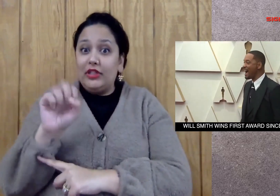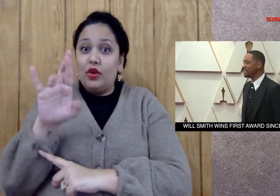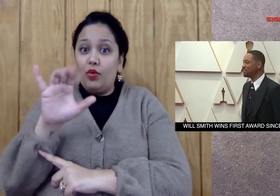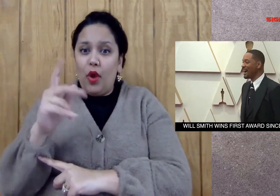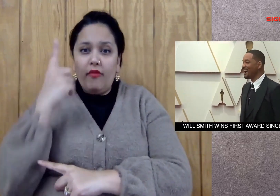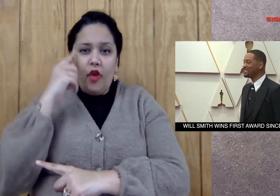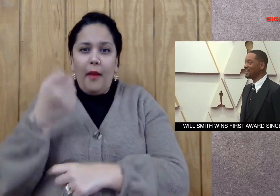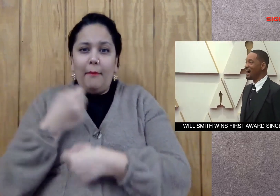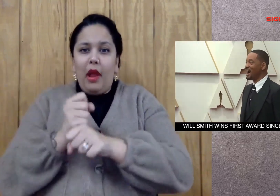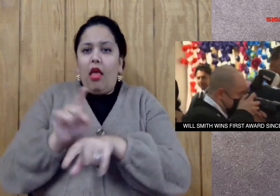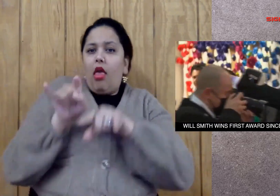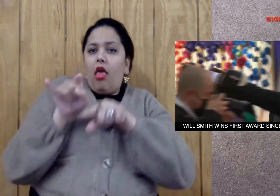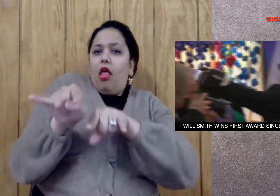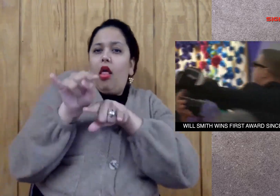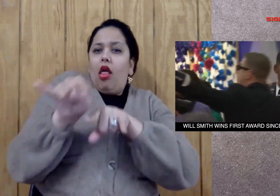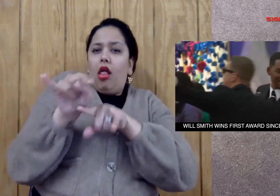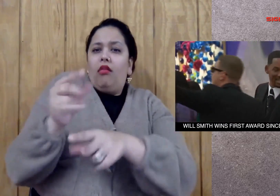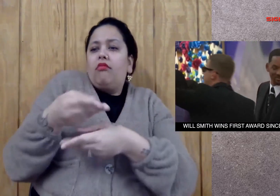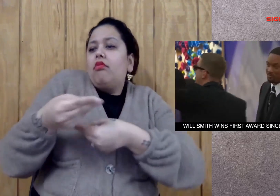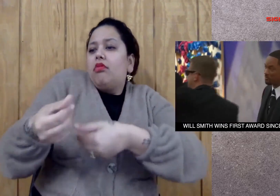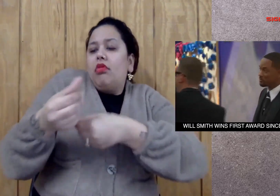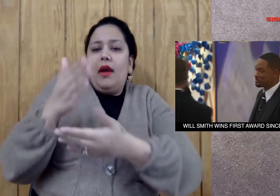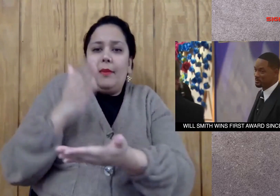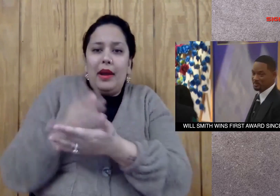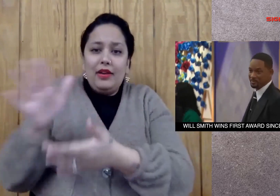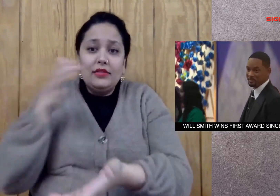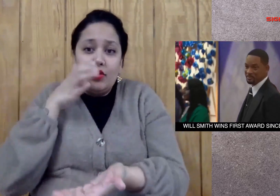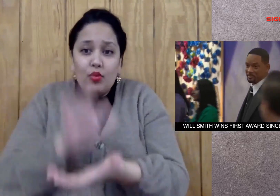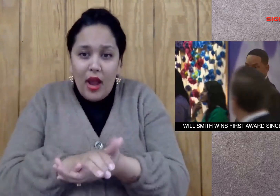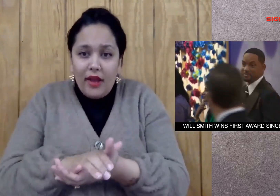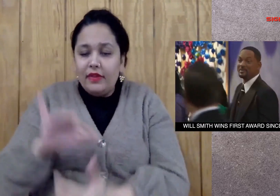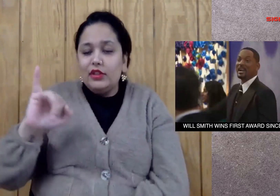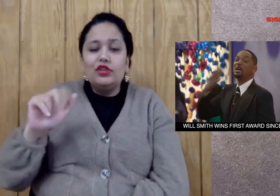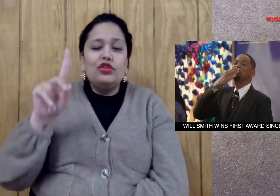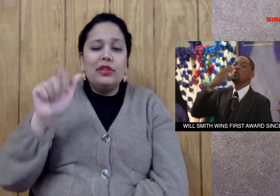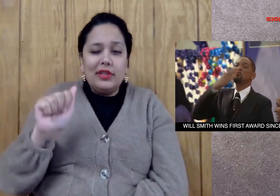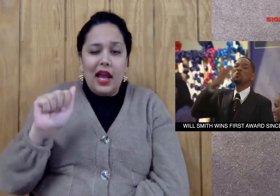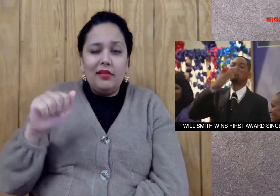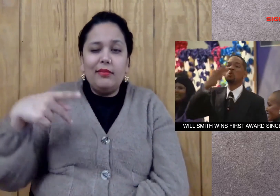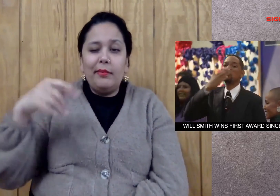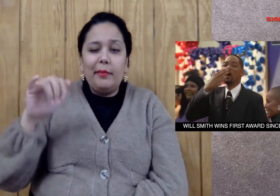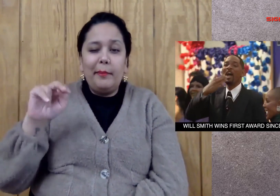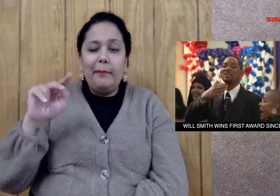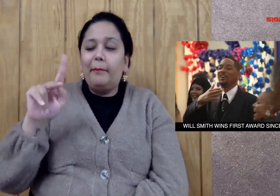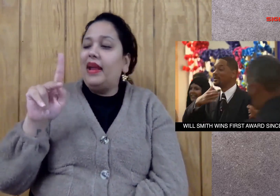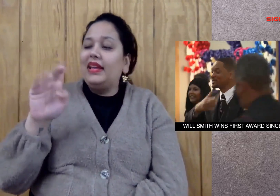he slapped Chris Rock for making an insensitive joke about his wife Jada Pinkett Smith.